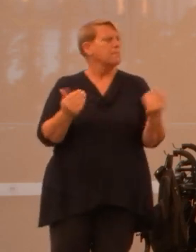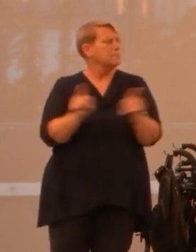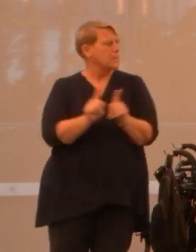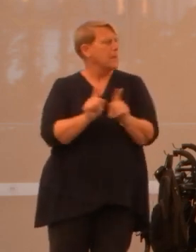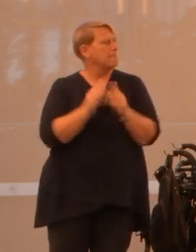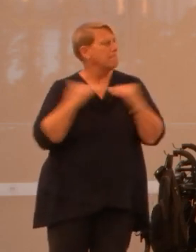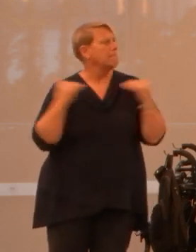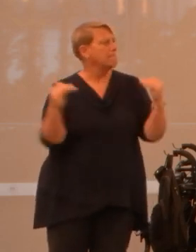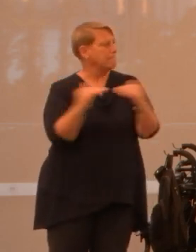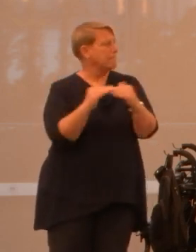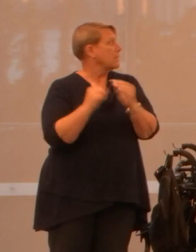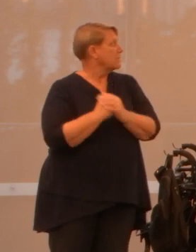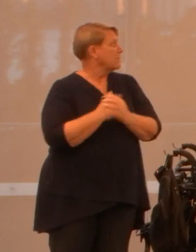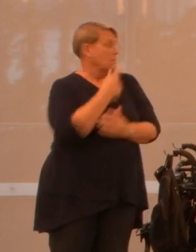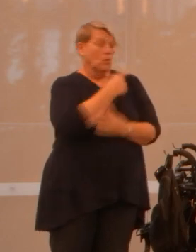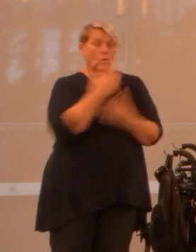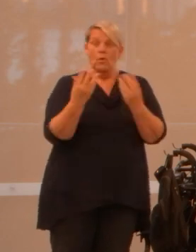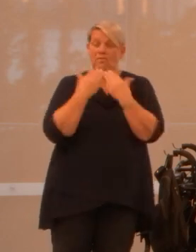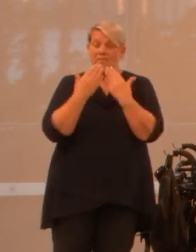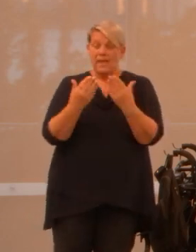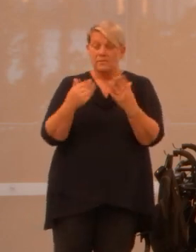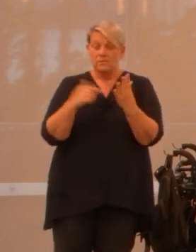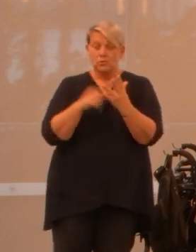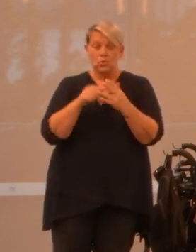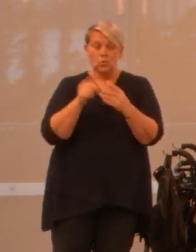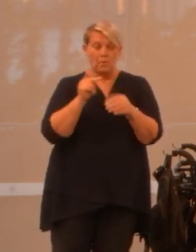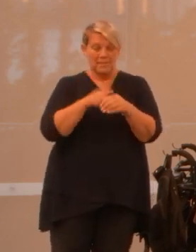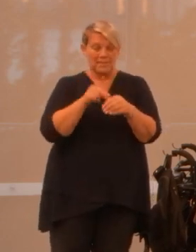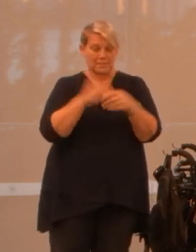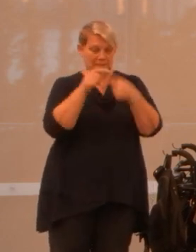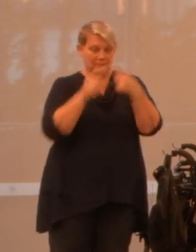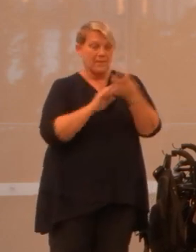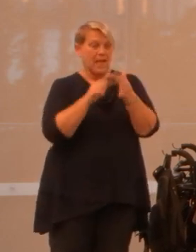With thanks to participants (in order of appearance): Helen Errington,